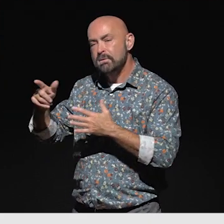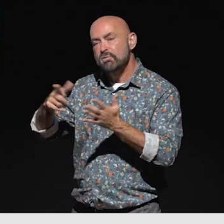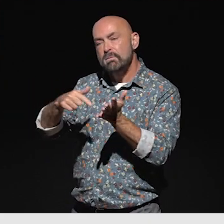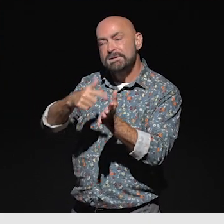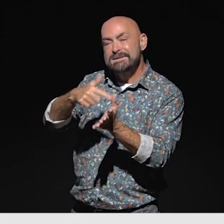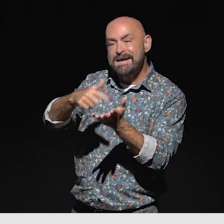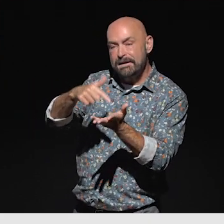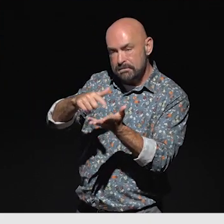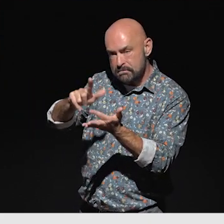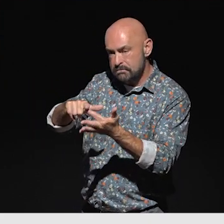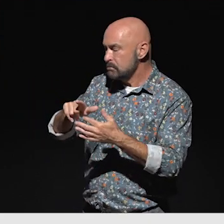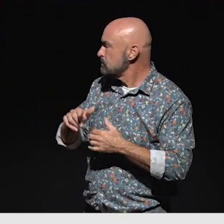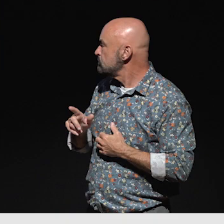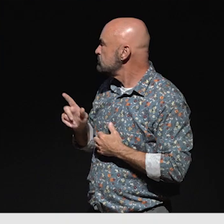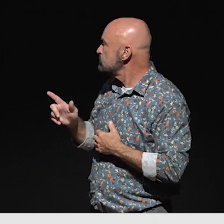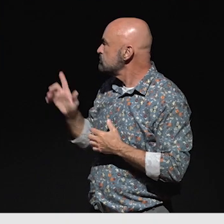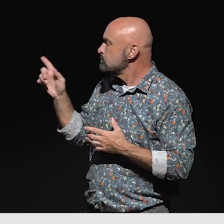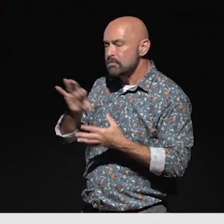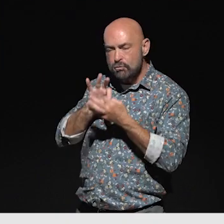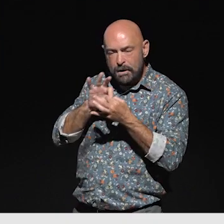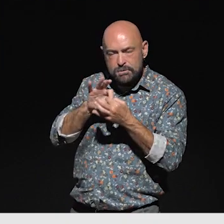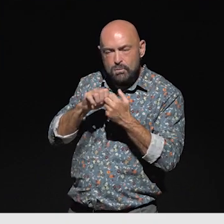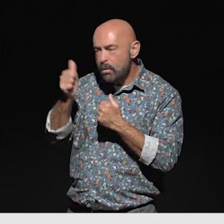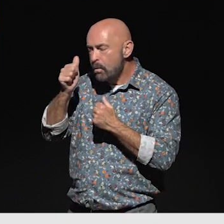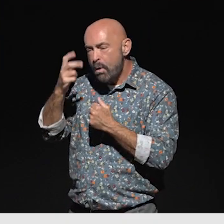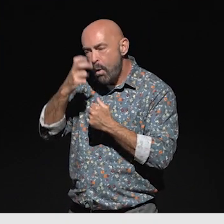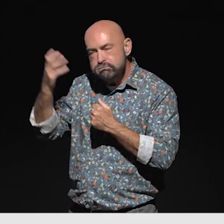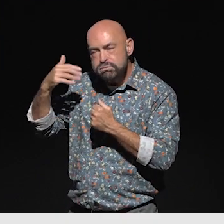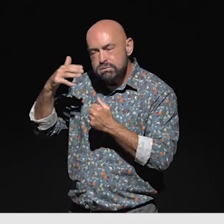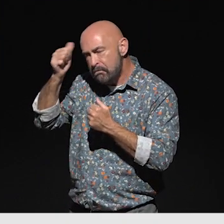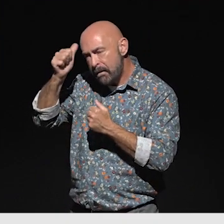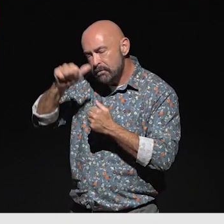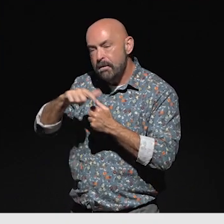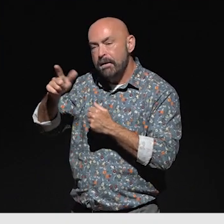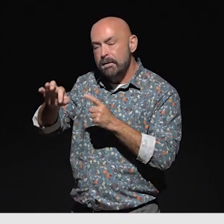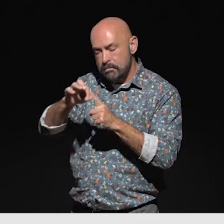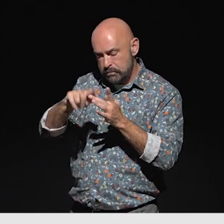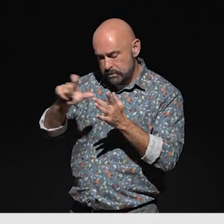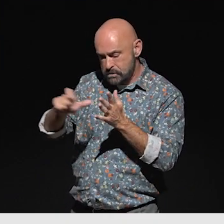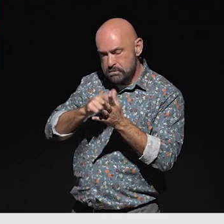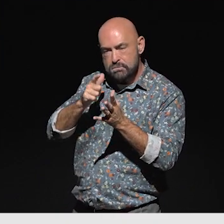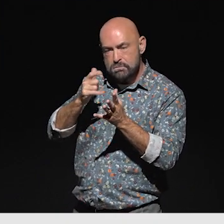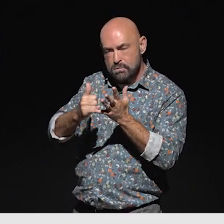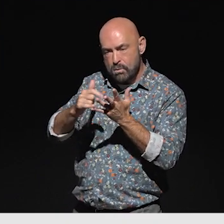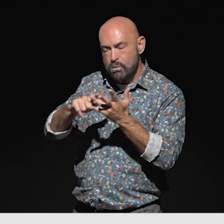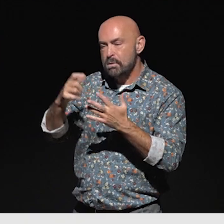on his relationship with old master paintings, and then the great 'Picasso 1932',